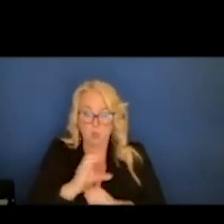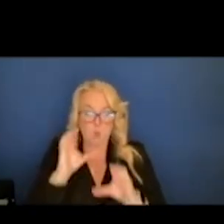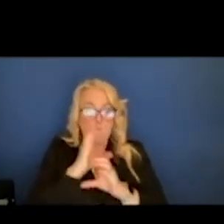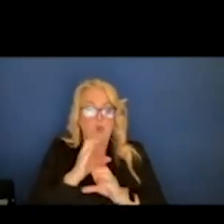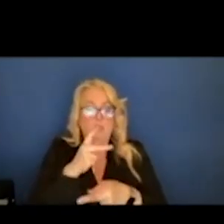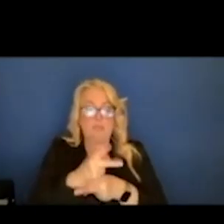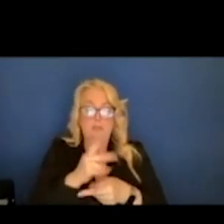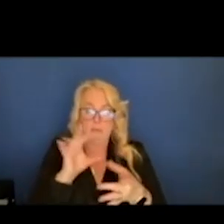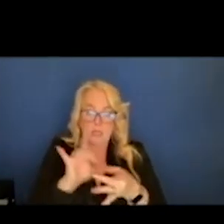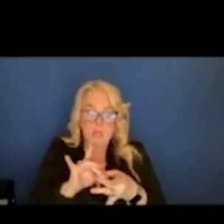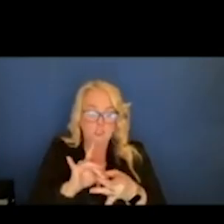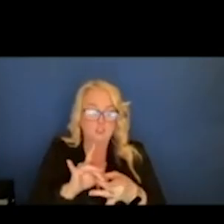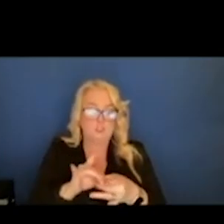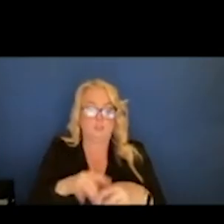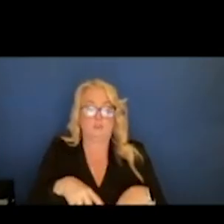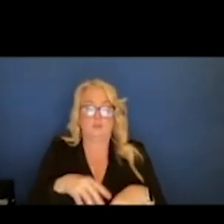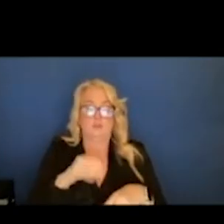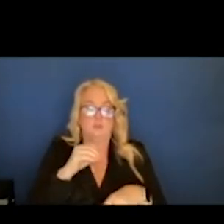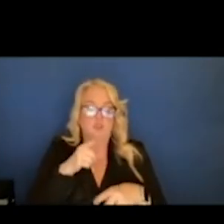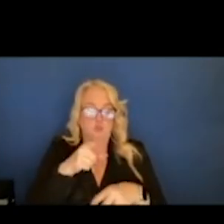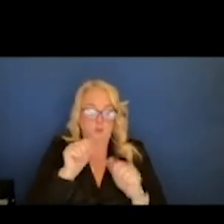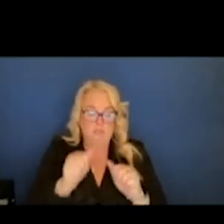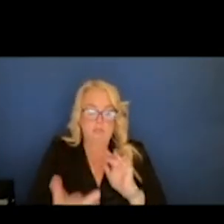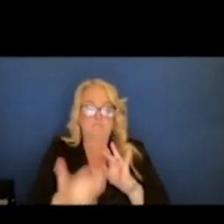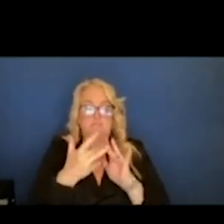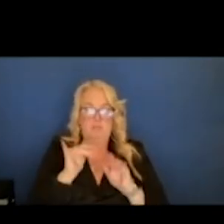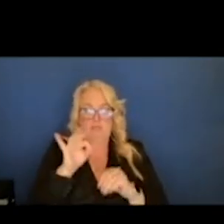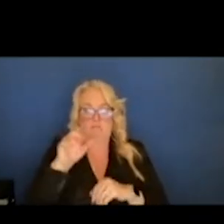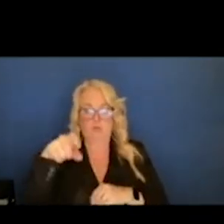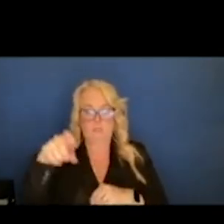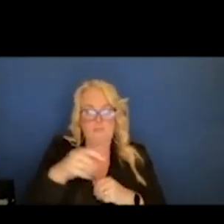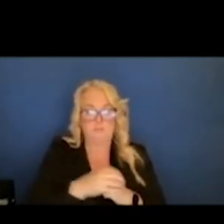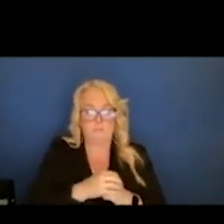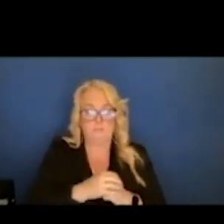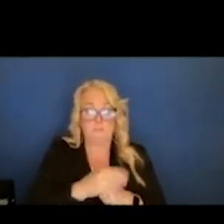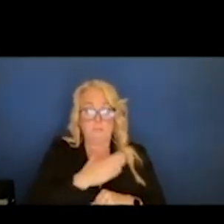stay connected, and don’t hesitate to reach out if you need guidance. Please